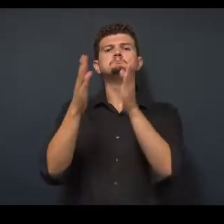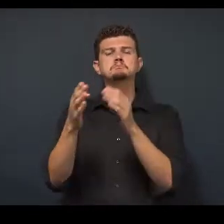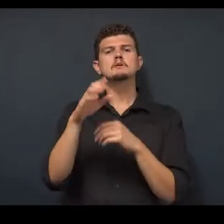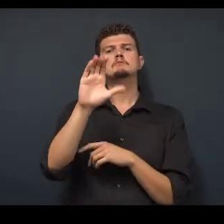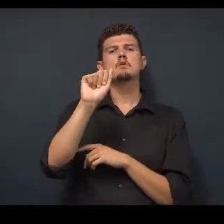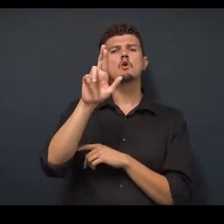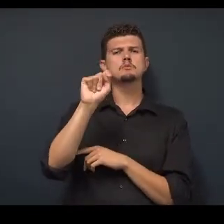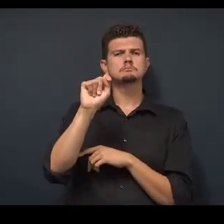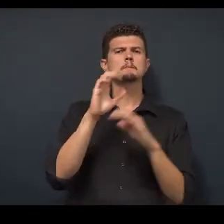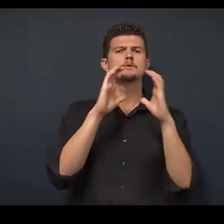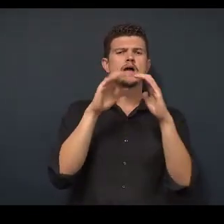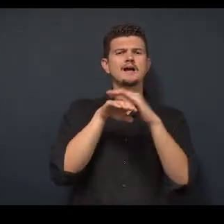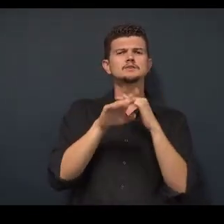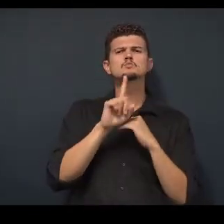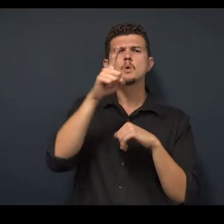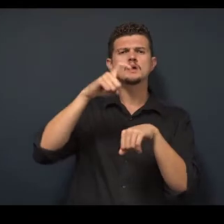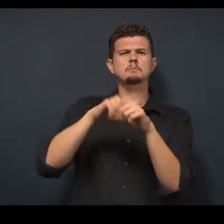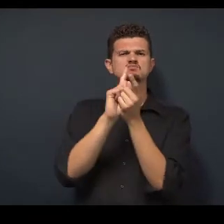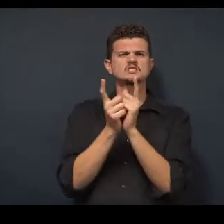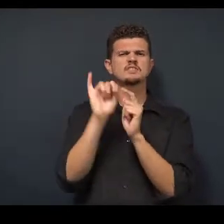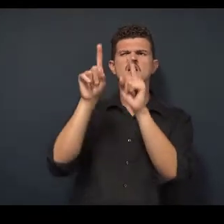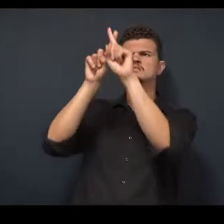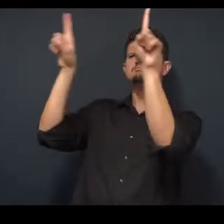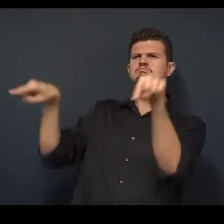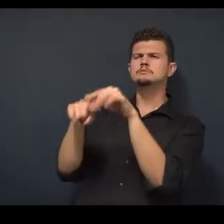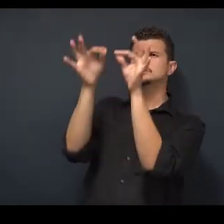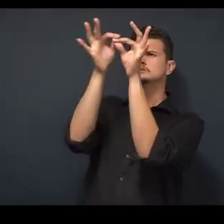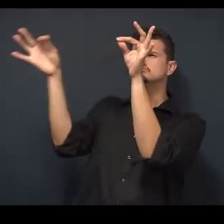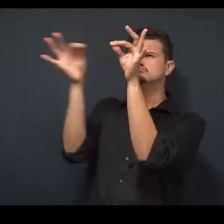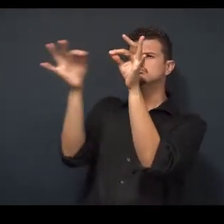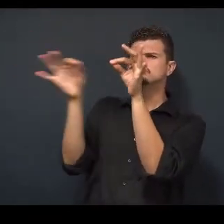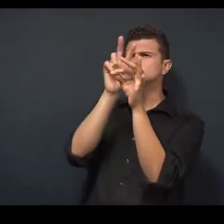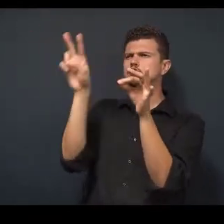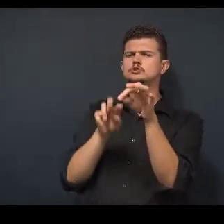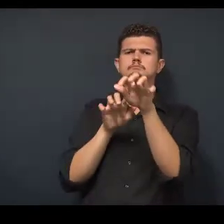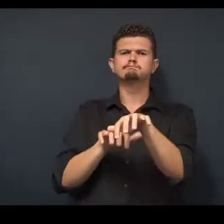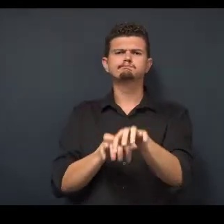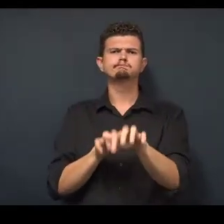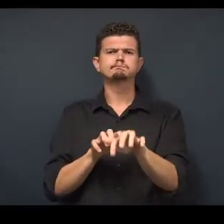Communications access real time translation or CART or real time court reporters